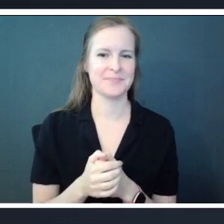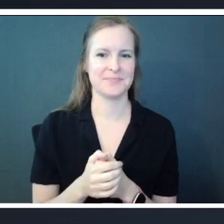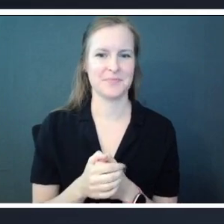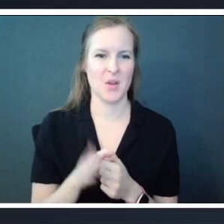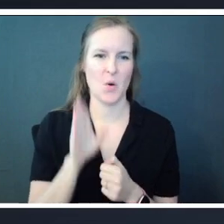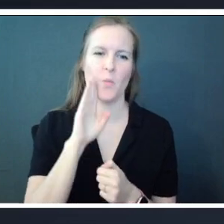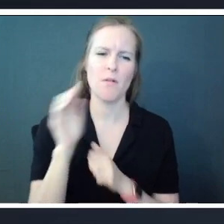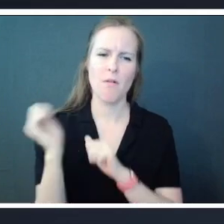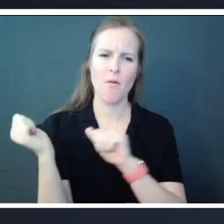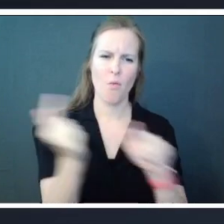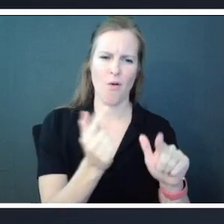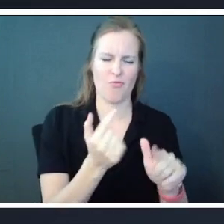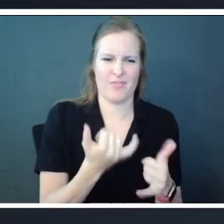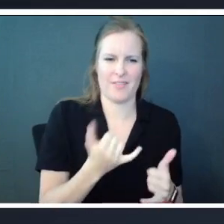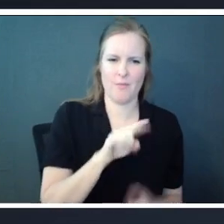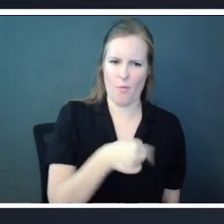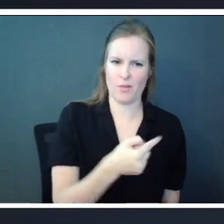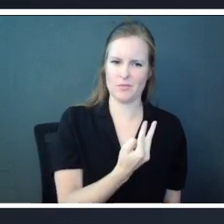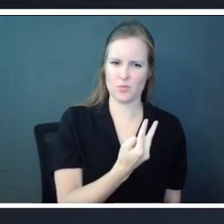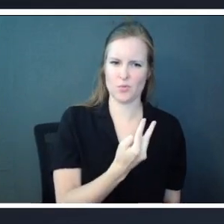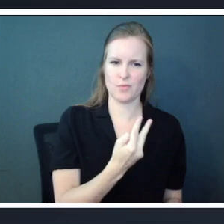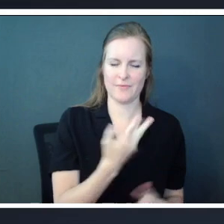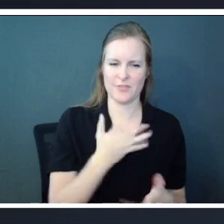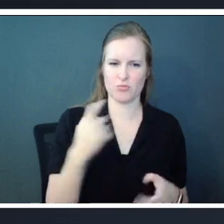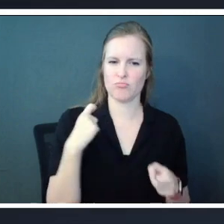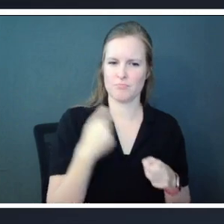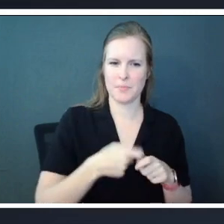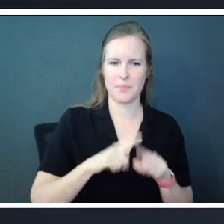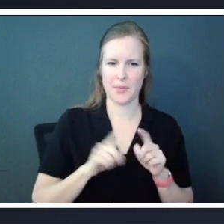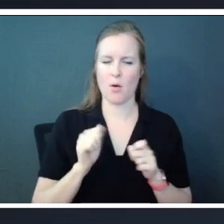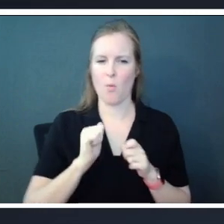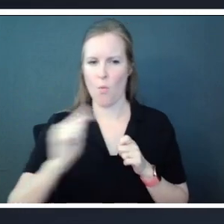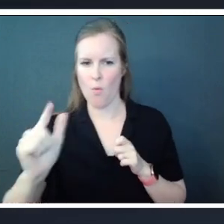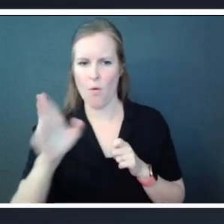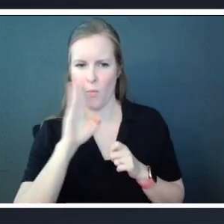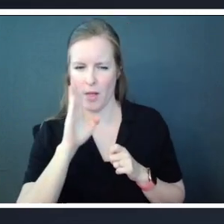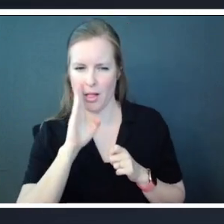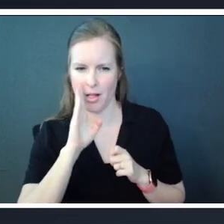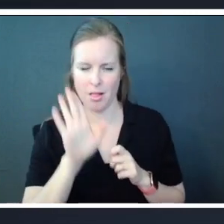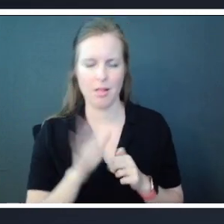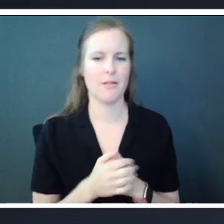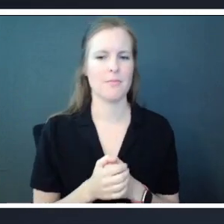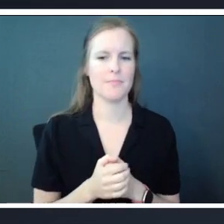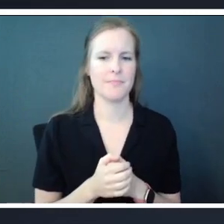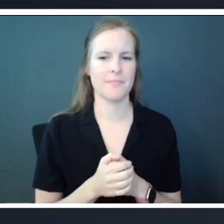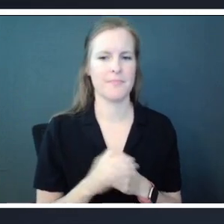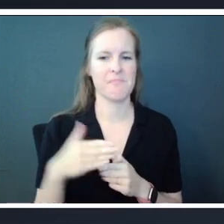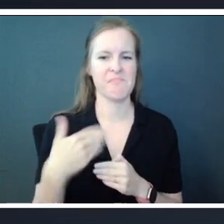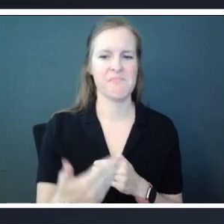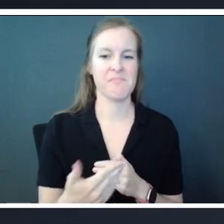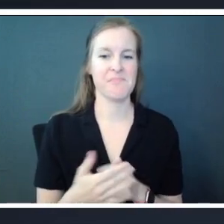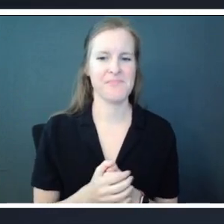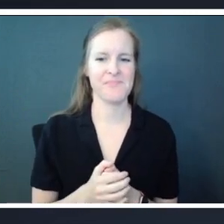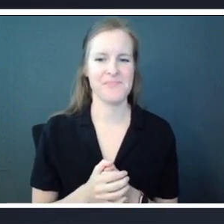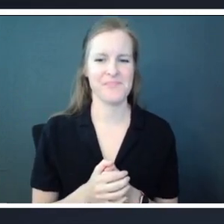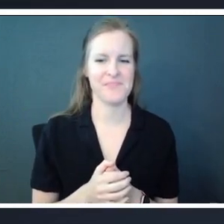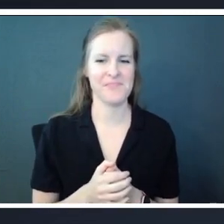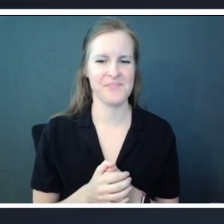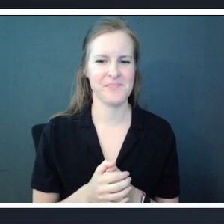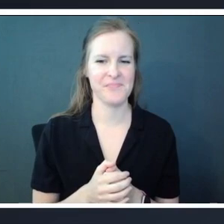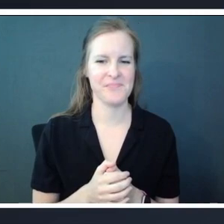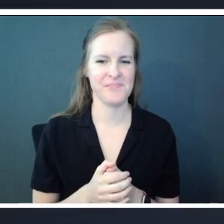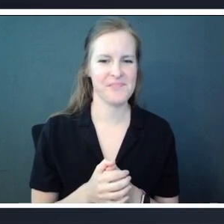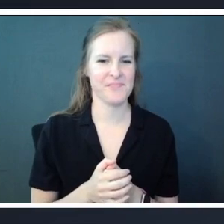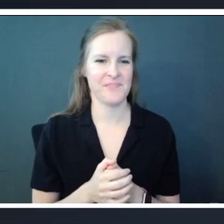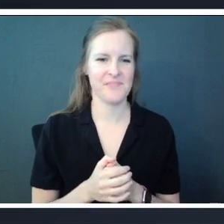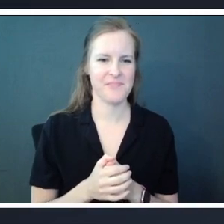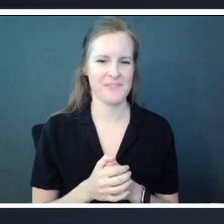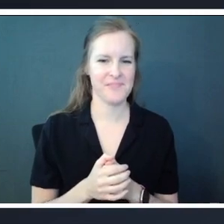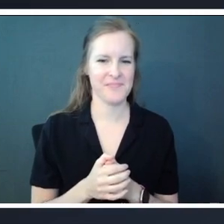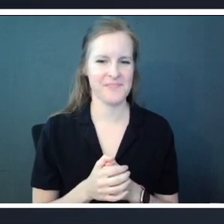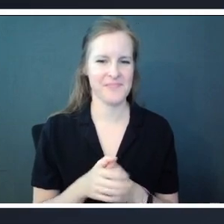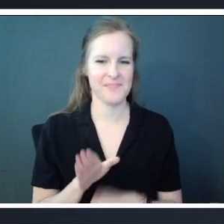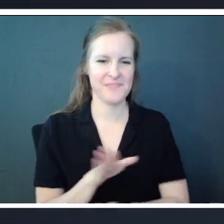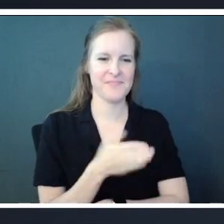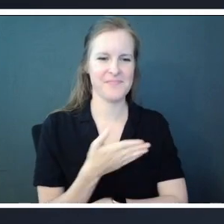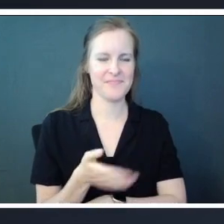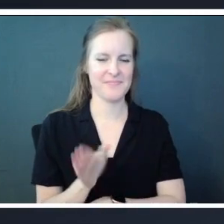available in Spanish this coming year. Next. [video presentation starts]